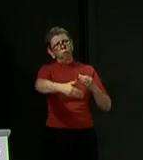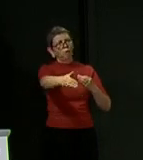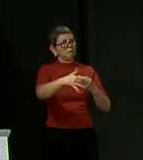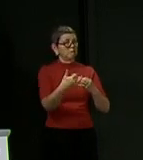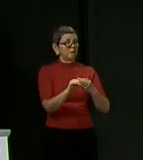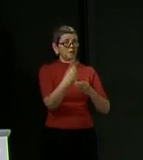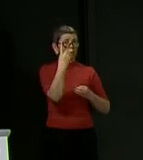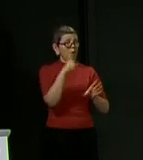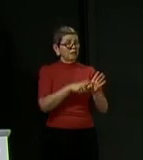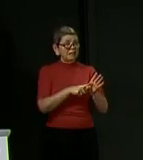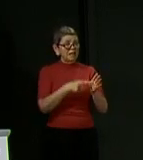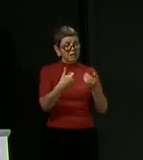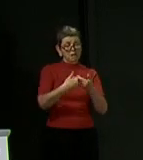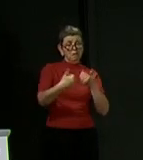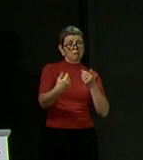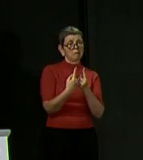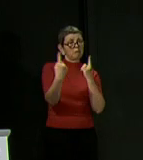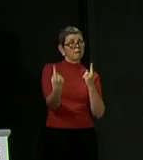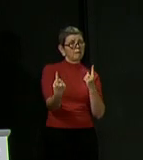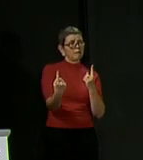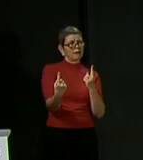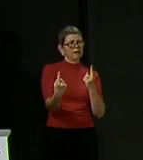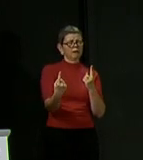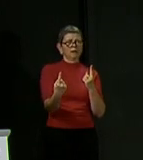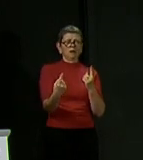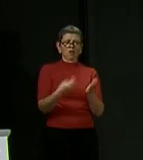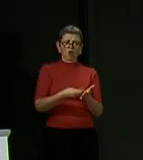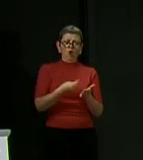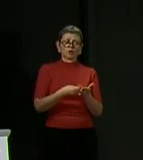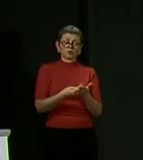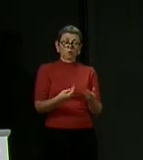a year. This is costing the whole of the UK an enormous amount of money. Do you think